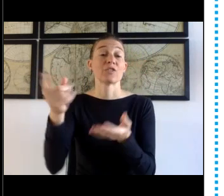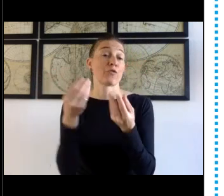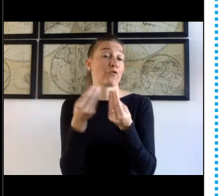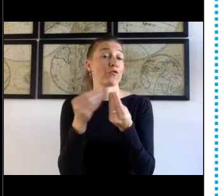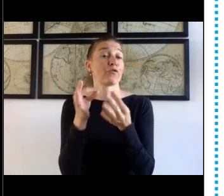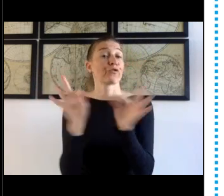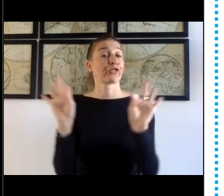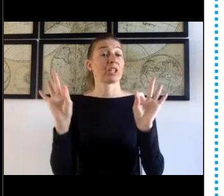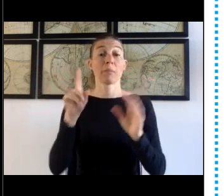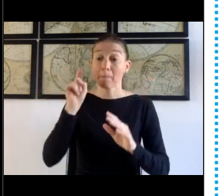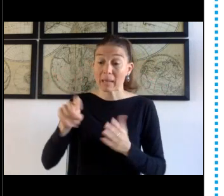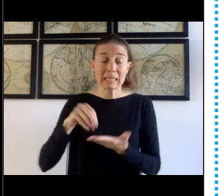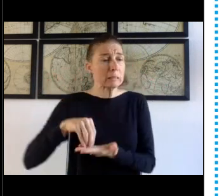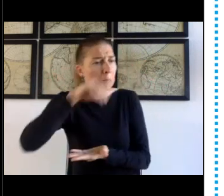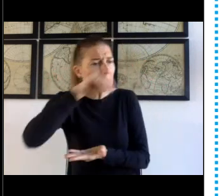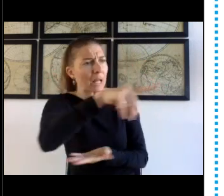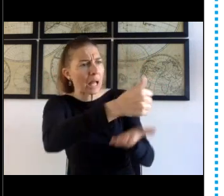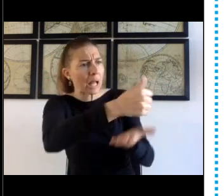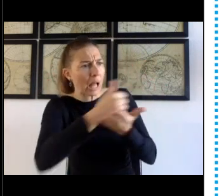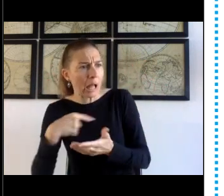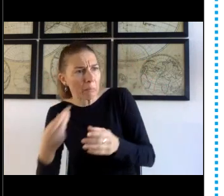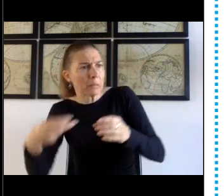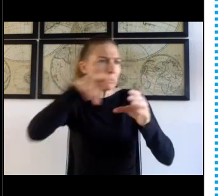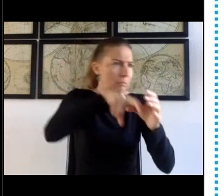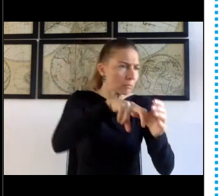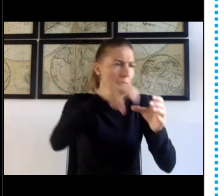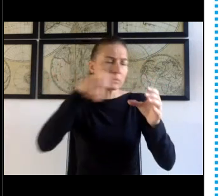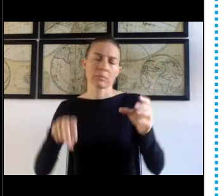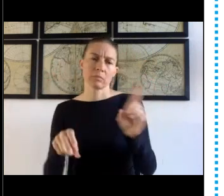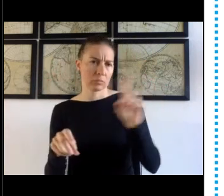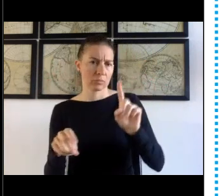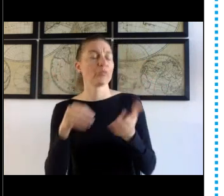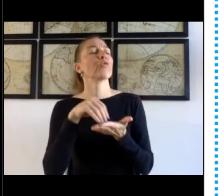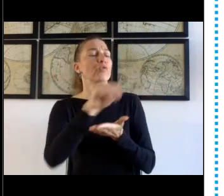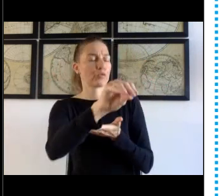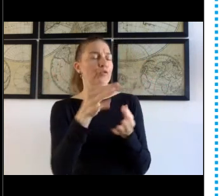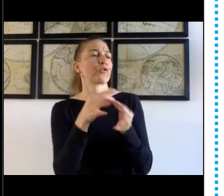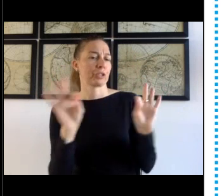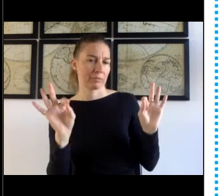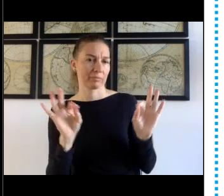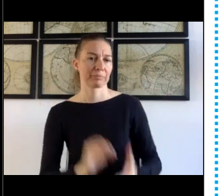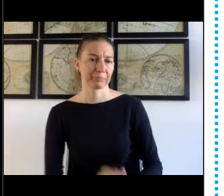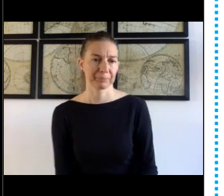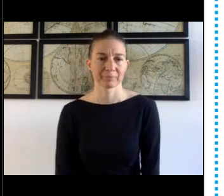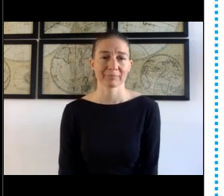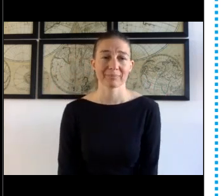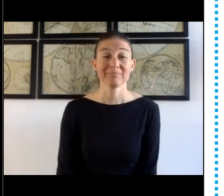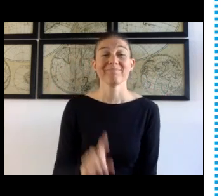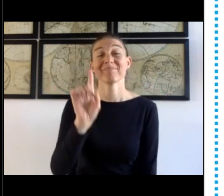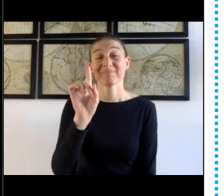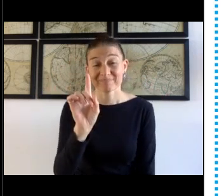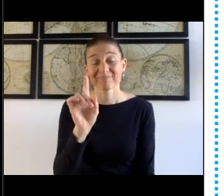Next slide, please. But, of course, there are some caveats that the law also says